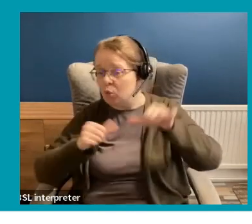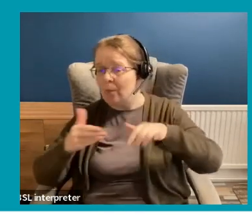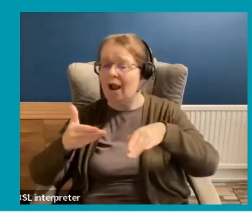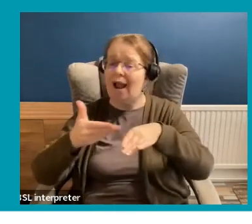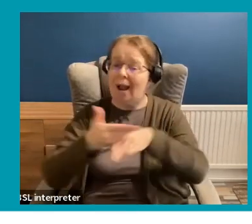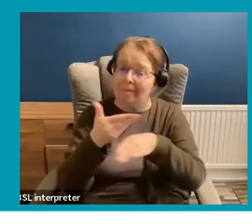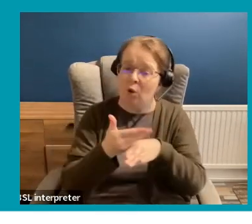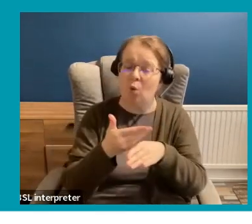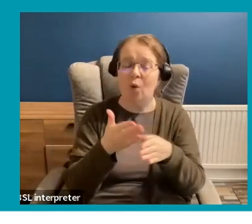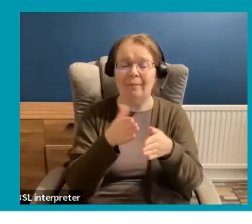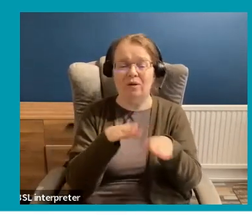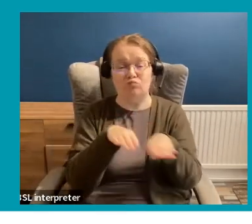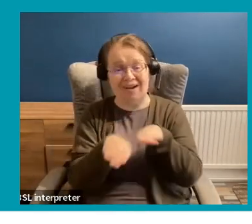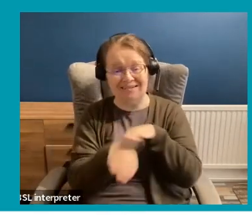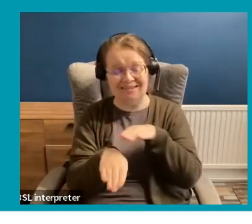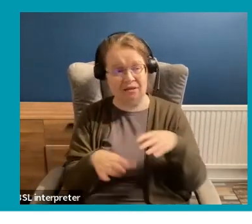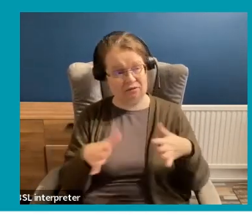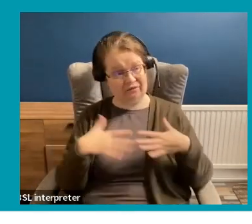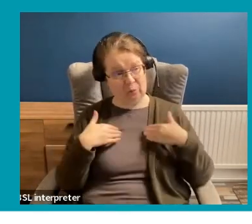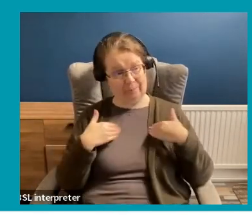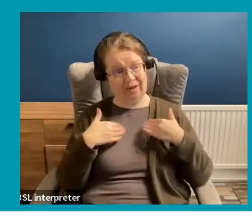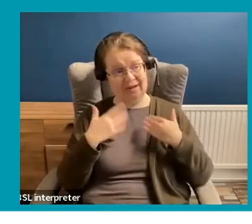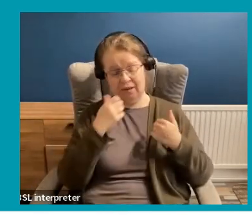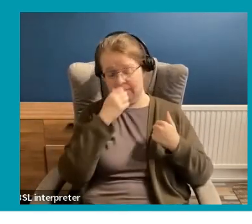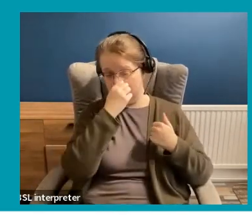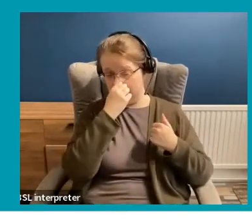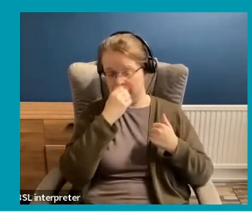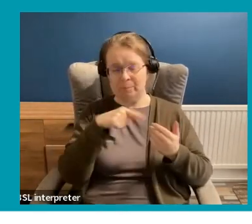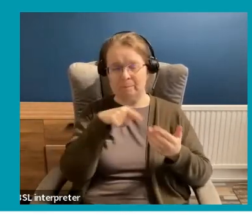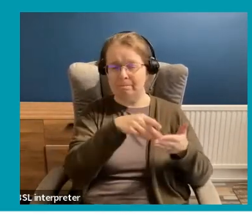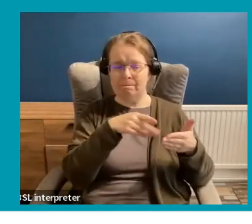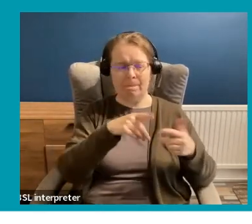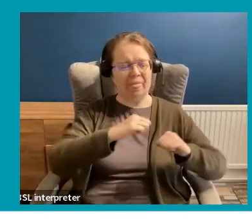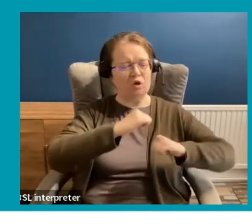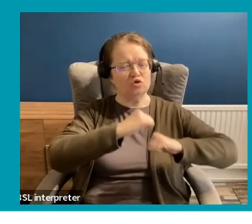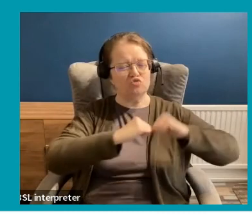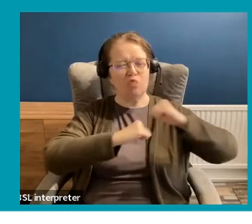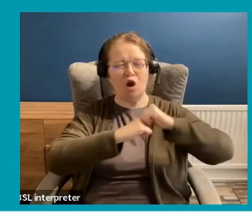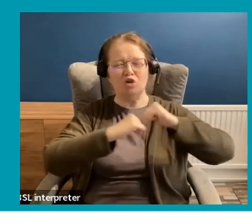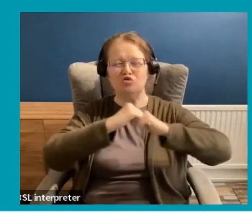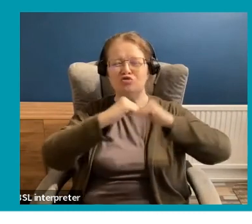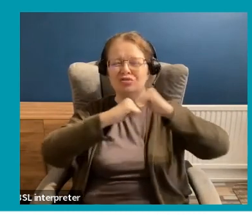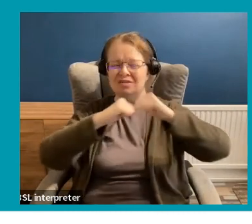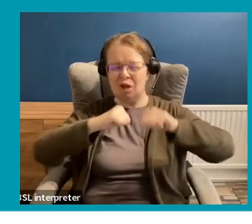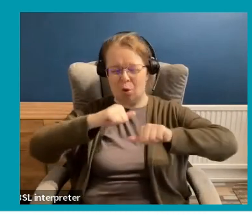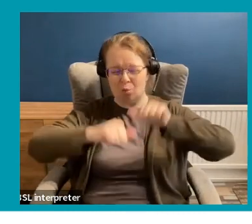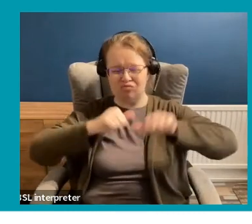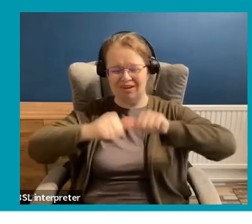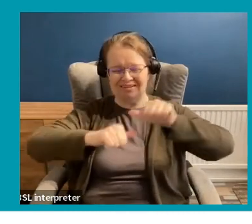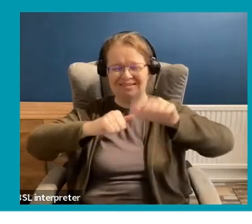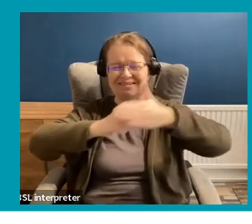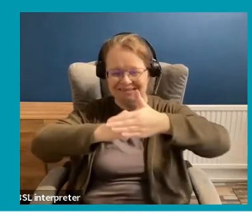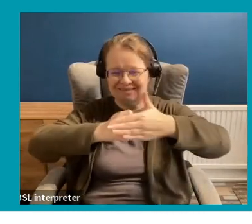practices for me, it's about removing those structural procedural barriers that are preventing